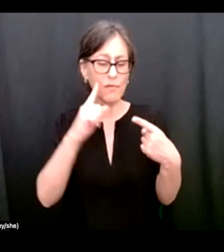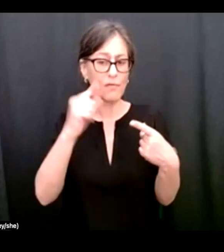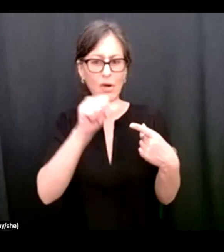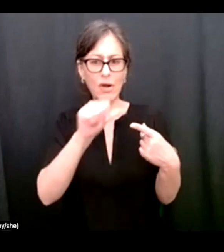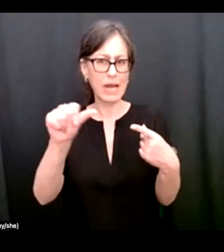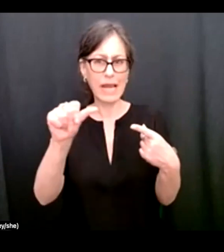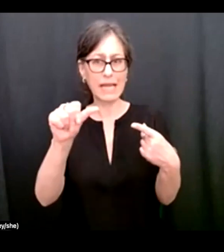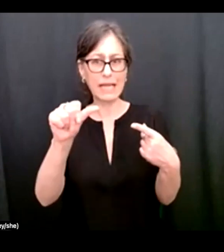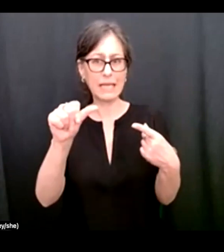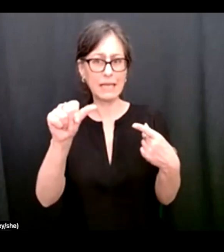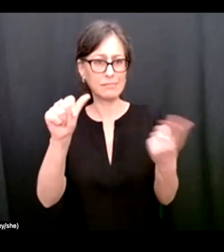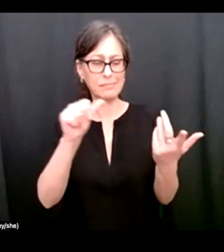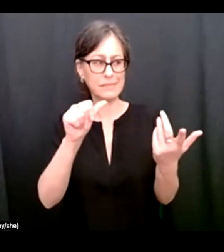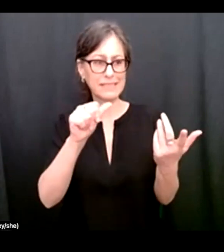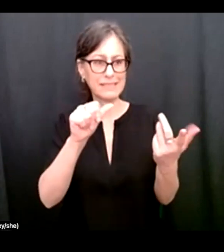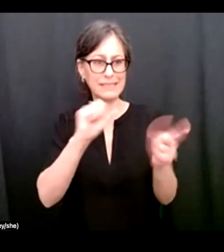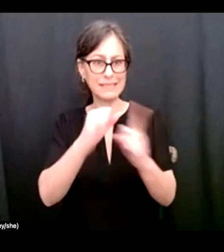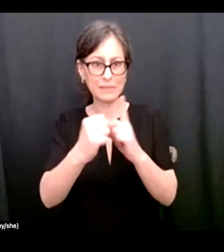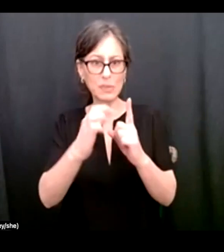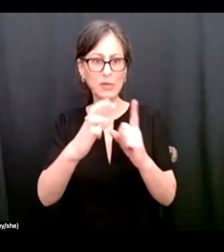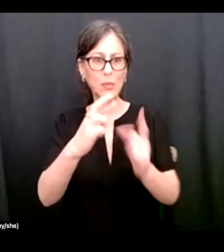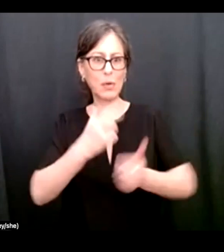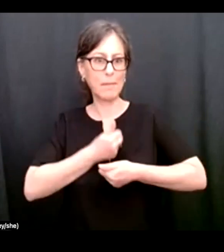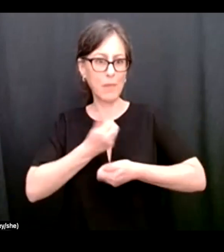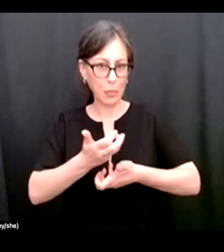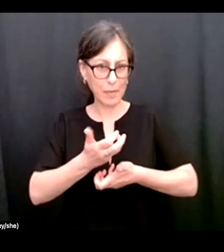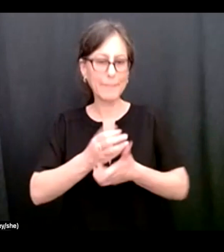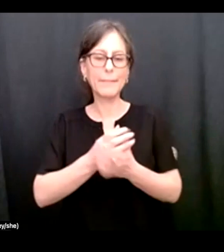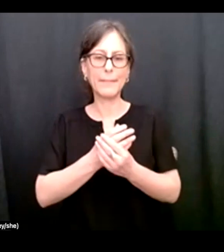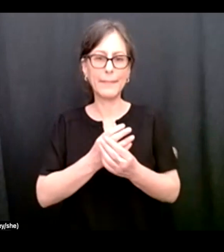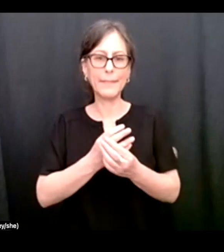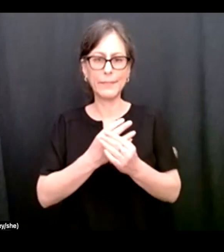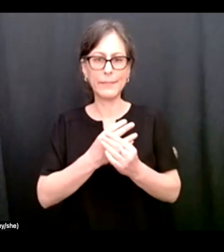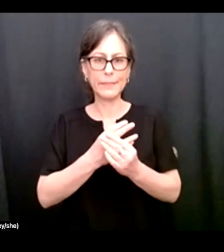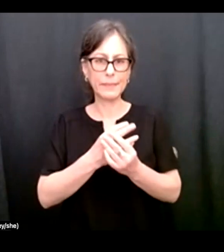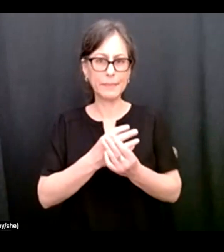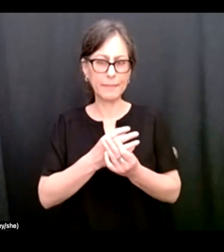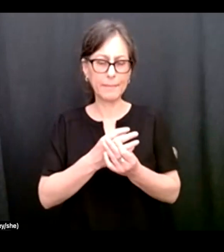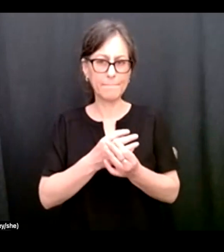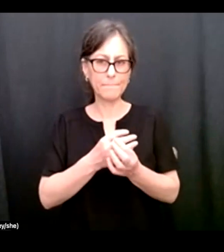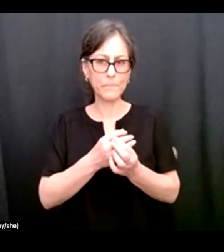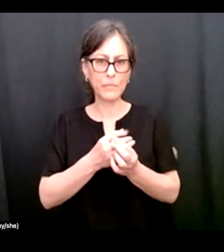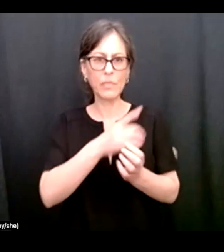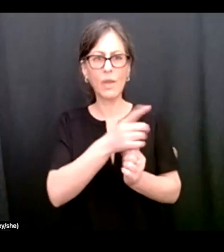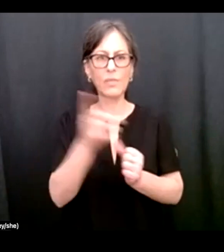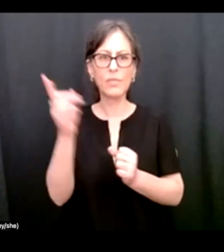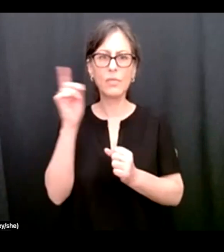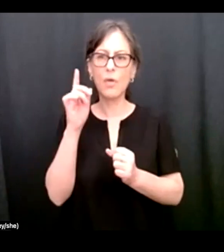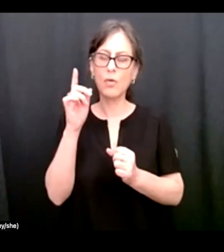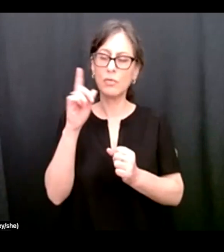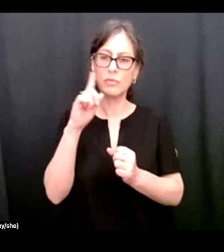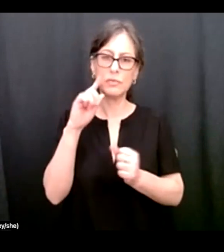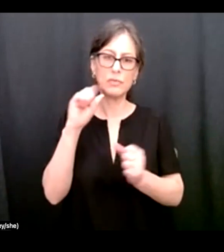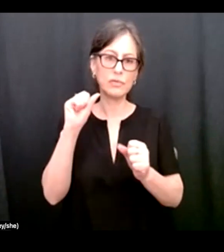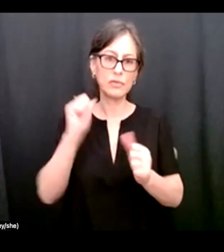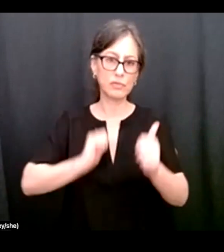much less any given poem, and that those dramatic shifts from line to line in Ashbury’s work,